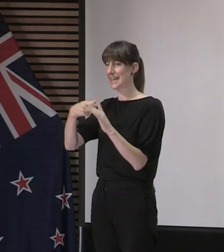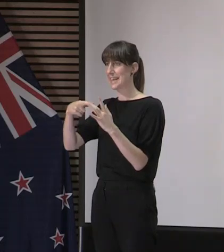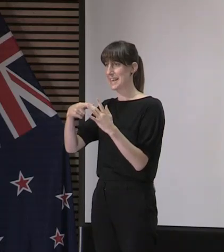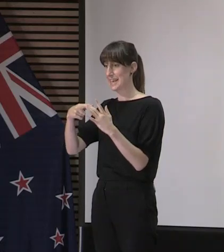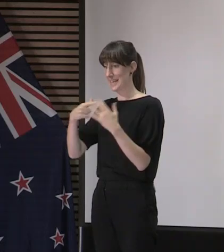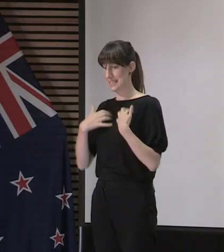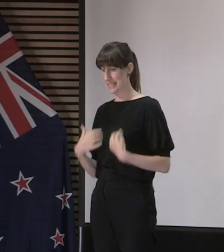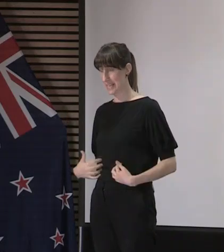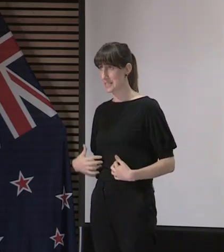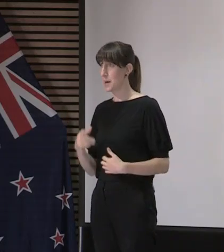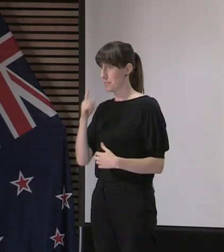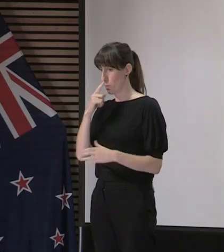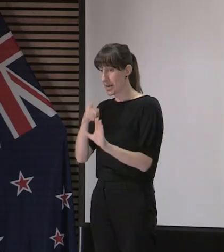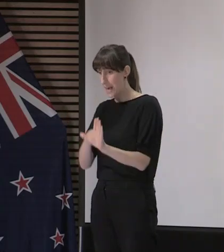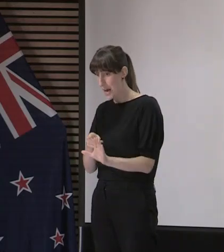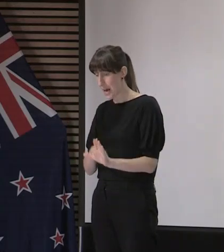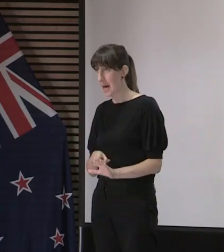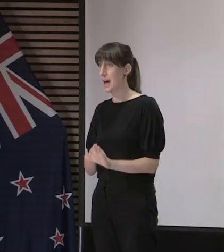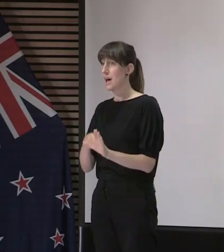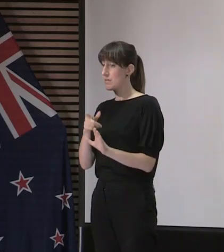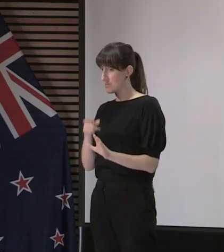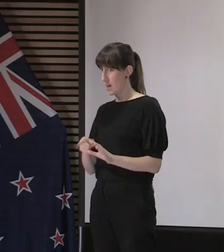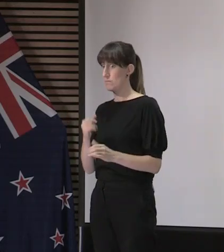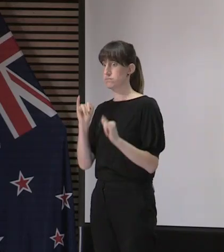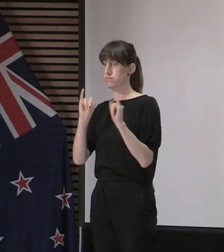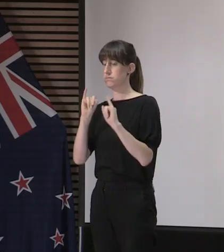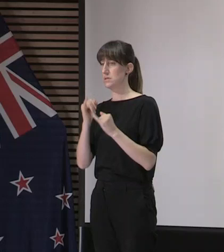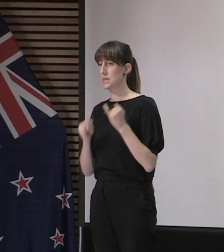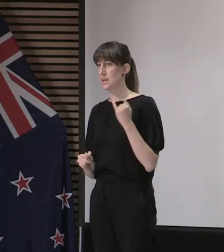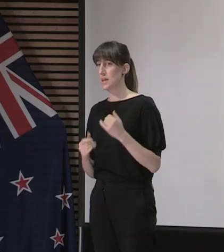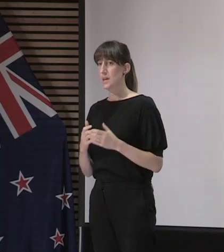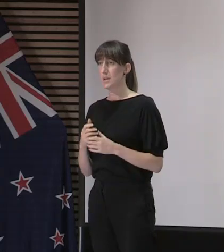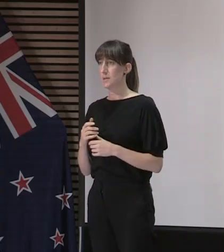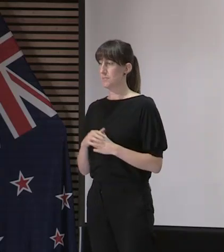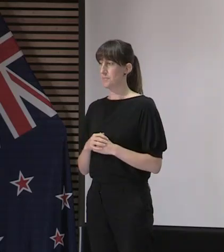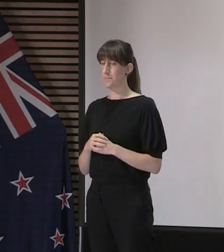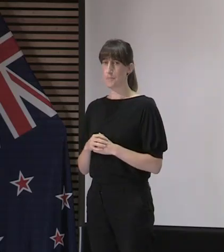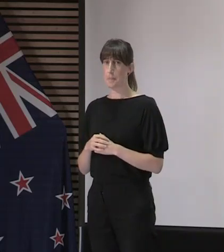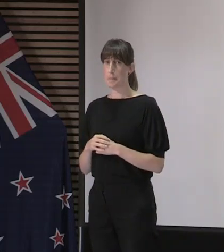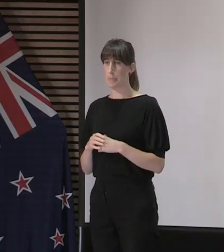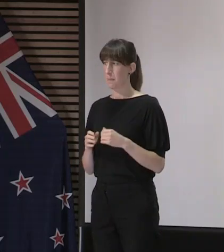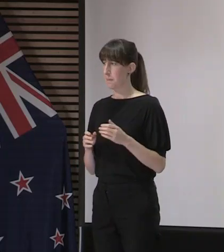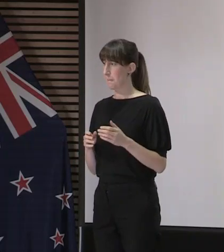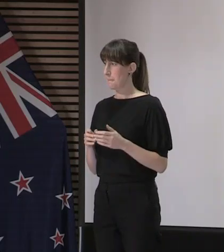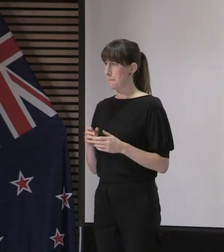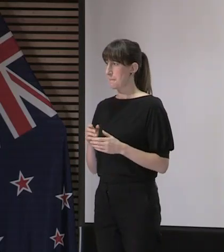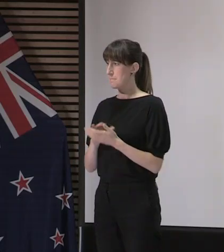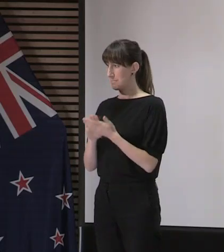disease, I was reading today, they have had a small number of deaths in